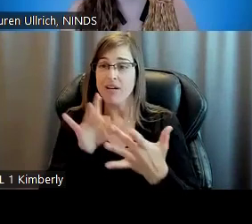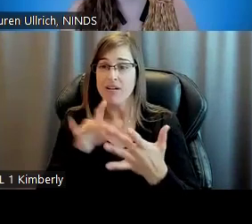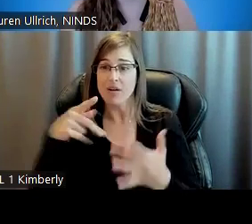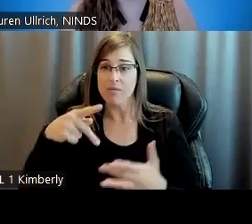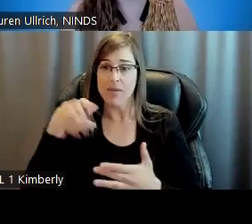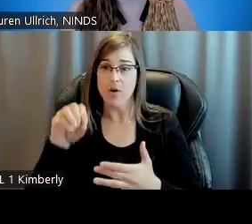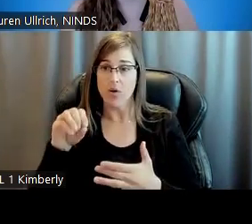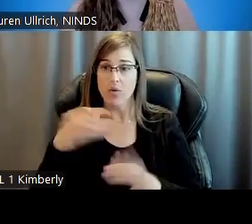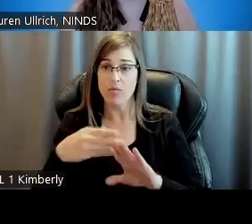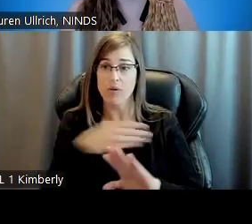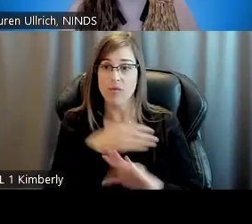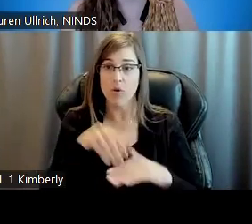prior to submission?"